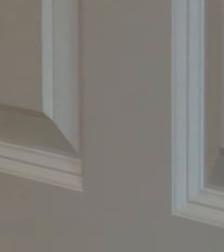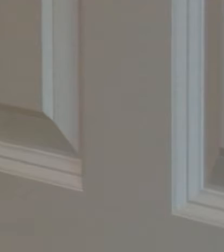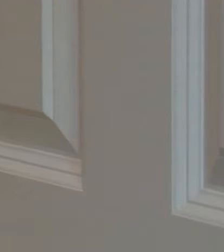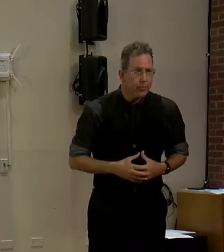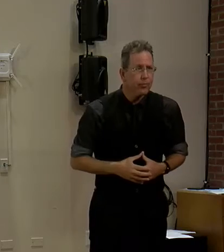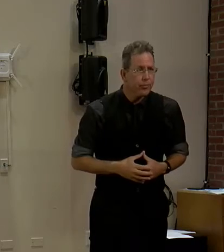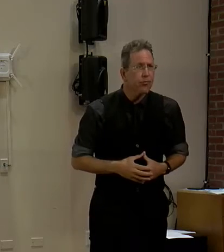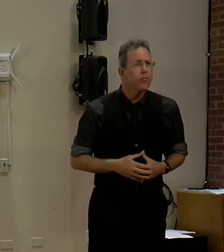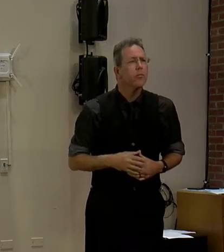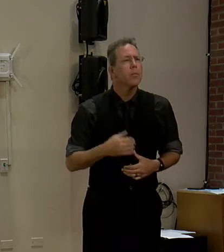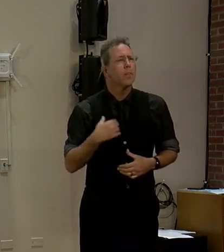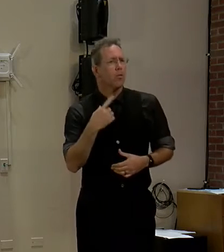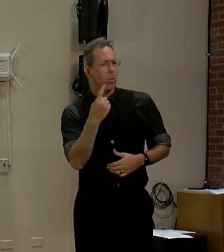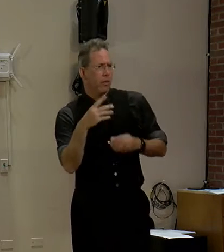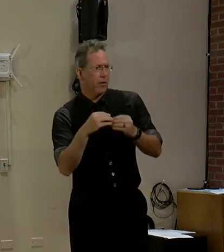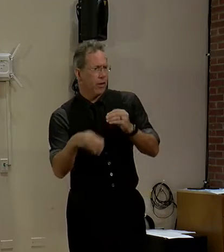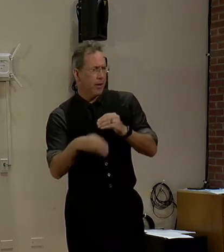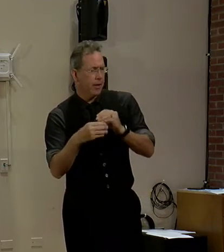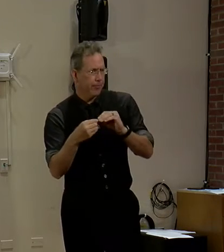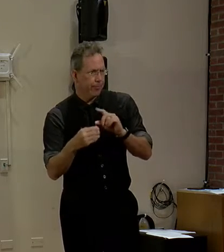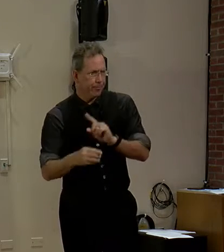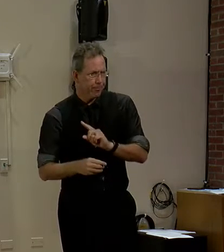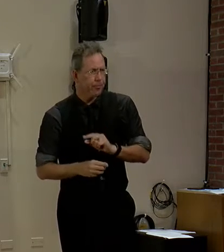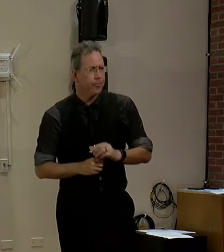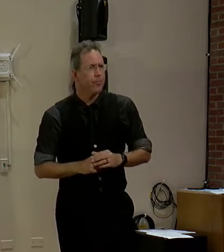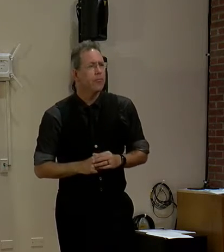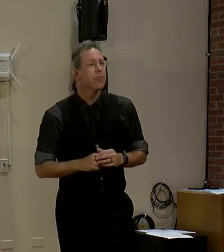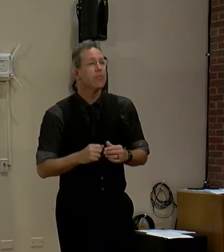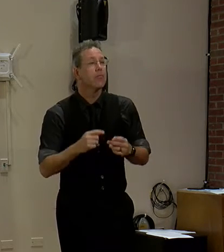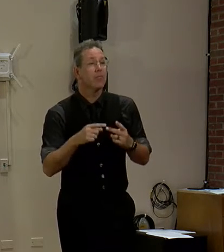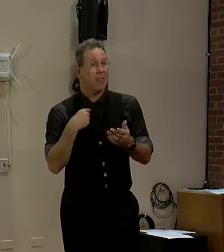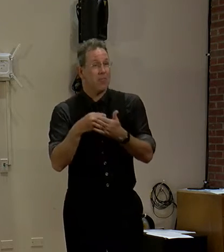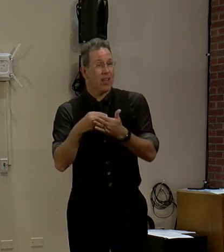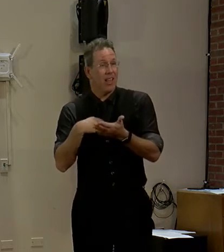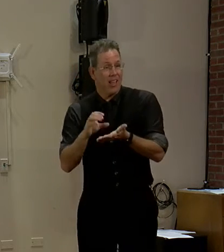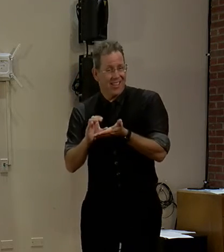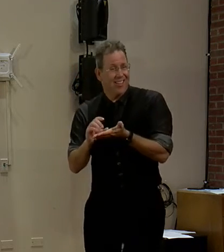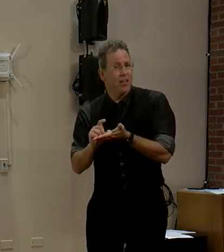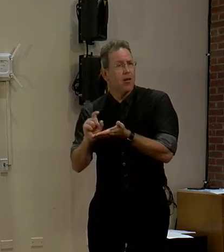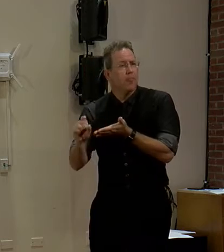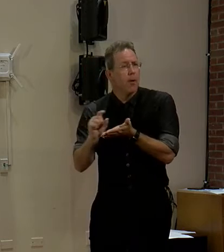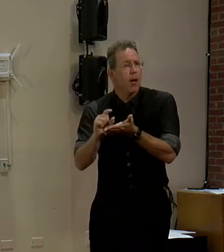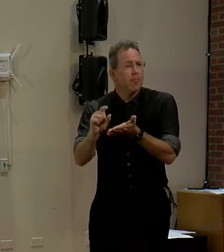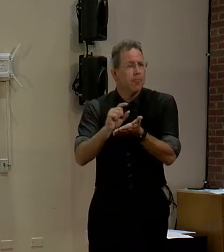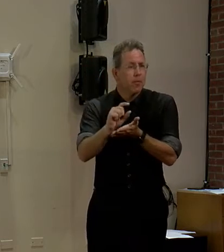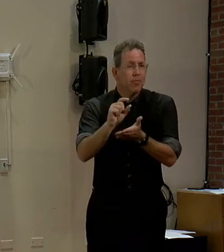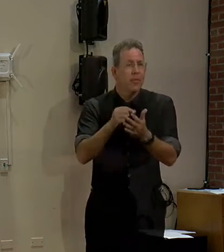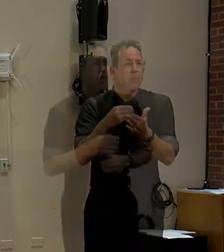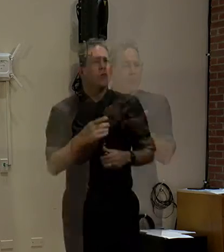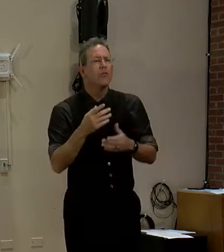PROVIDED MEALS AND ROOMS TO ROUGHLY TWO THOUSAND PEOPLE DURING THE PANDEMIC. SOME WILL